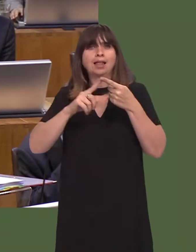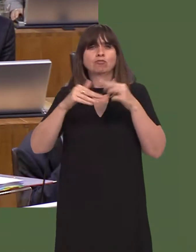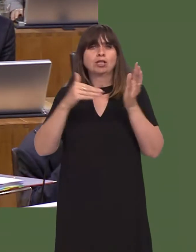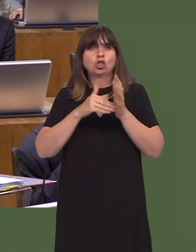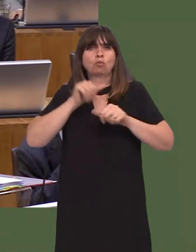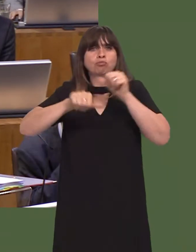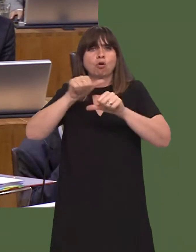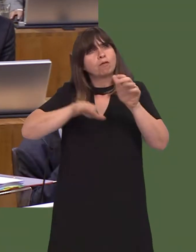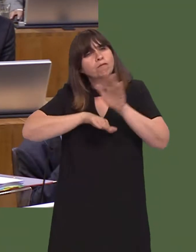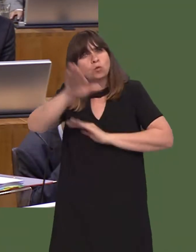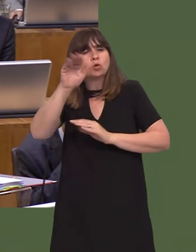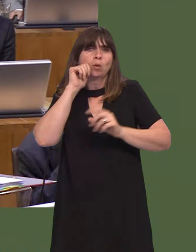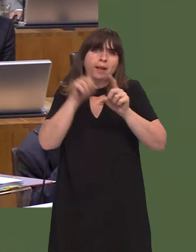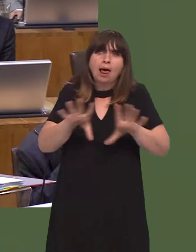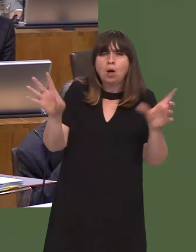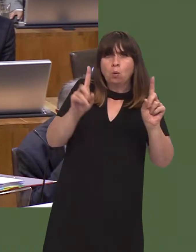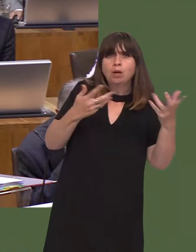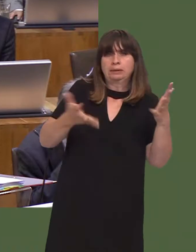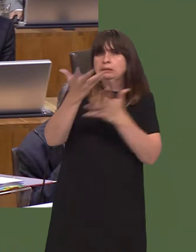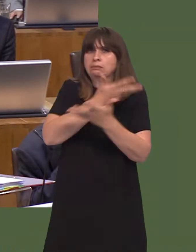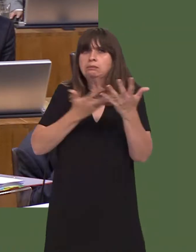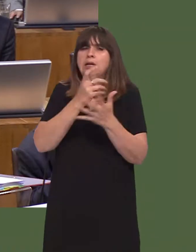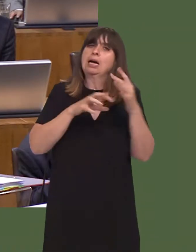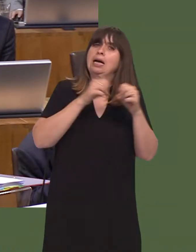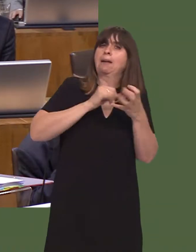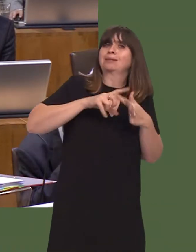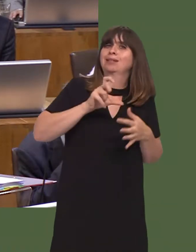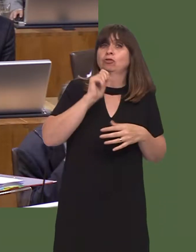direction of the enterprise zone programme in Wales. I know that the Cabinet Secretary